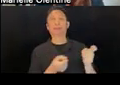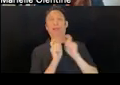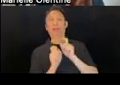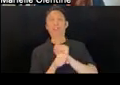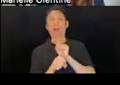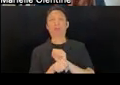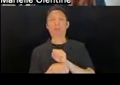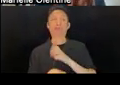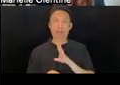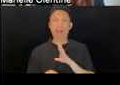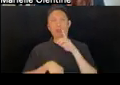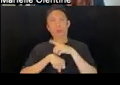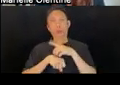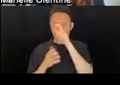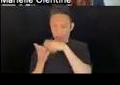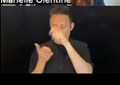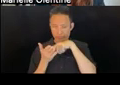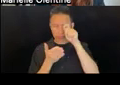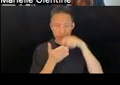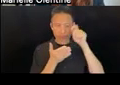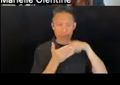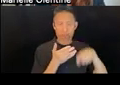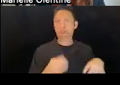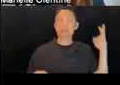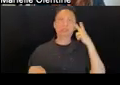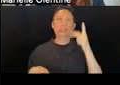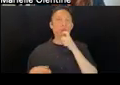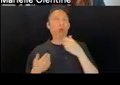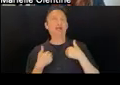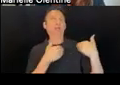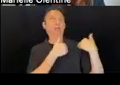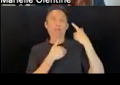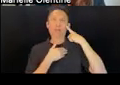also -- you're going to get some information about why that film was selected.